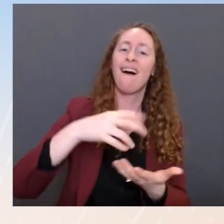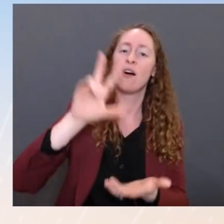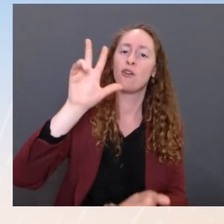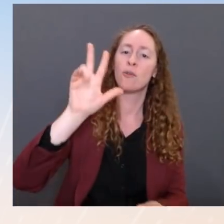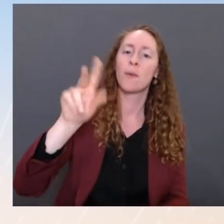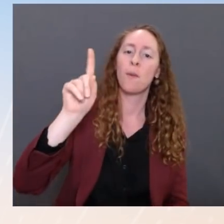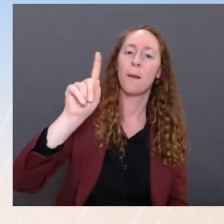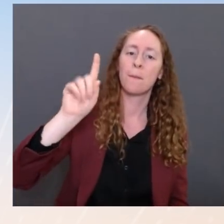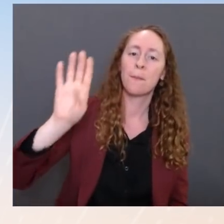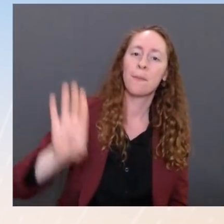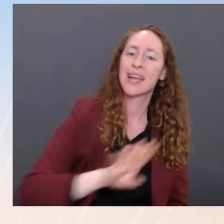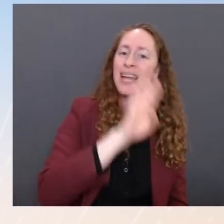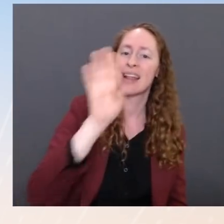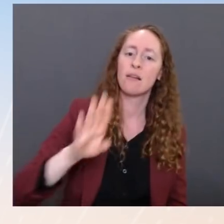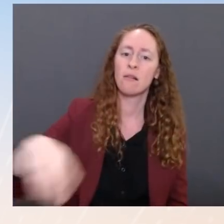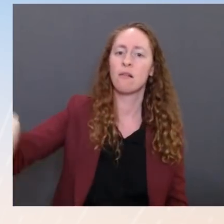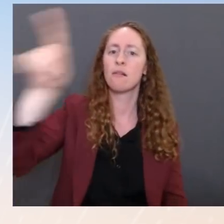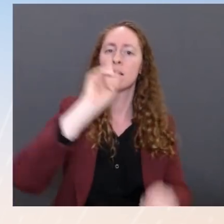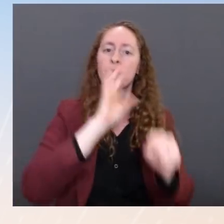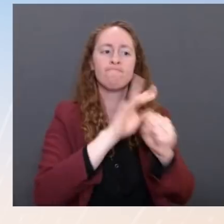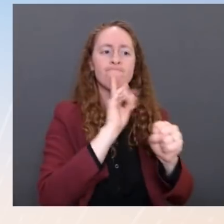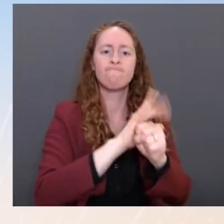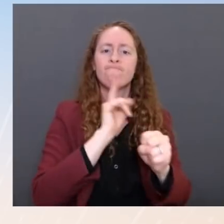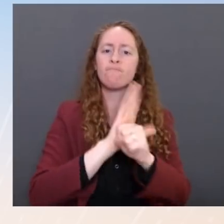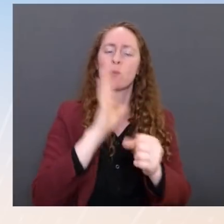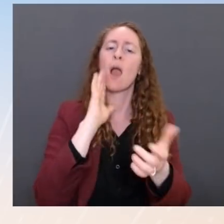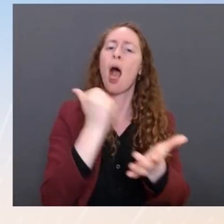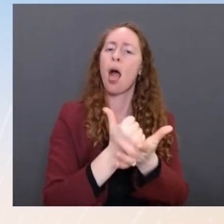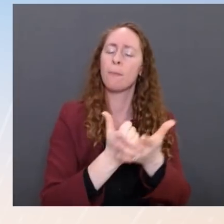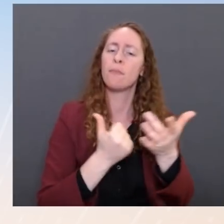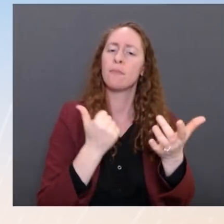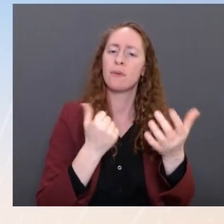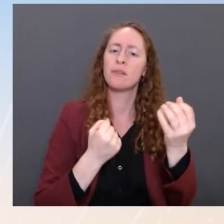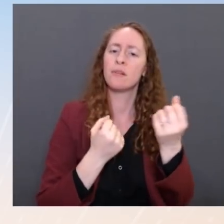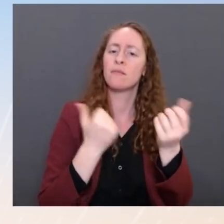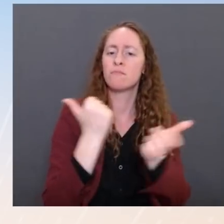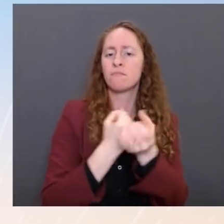And that is part of -- was part of the purpose to ensure that we were elevating this,